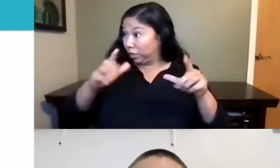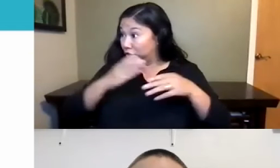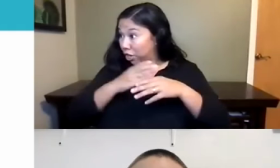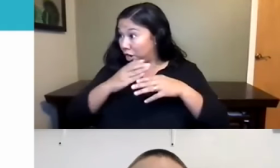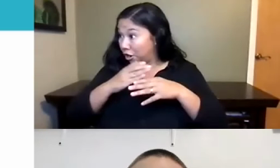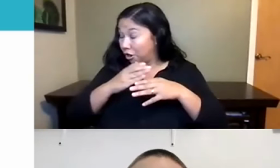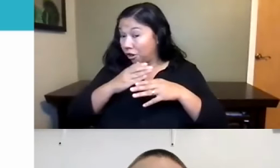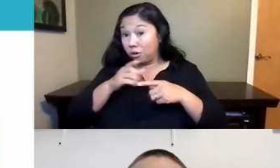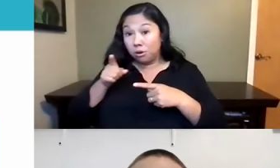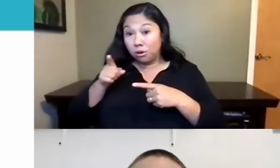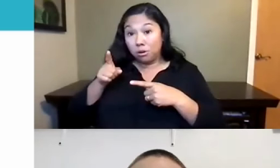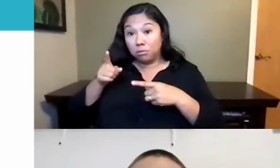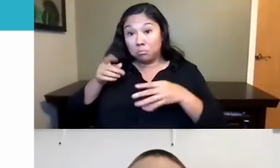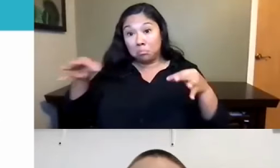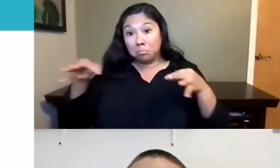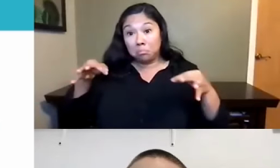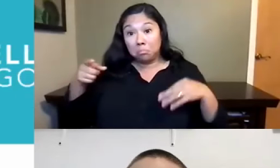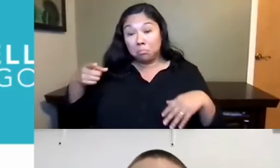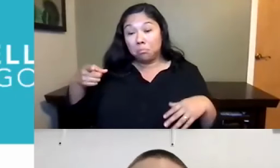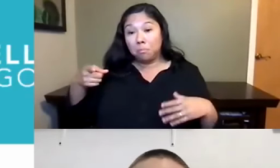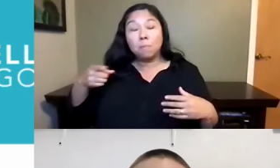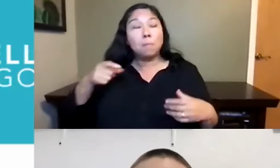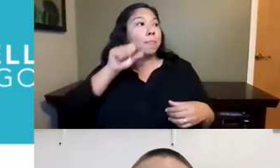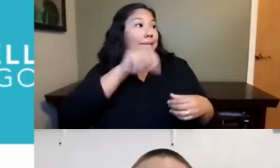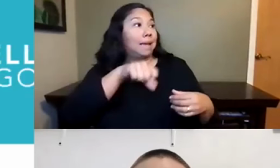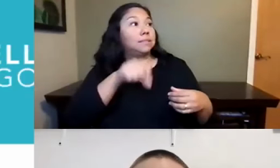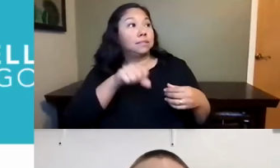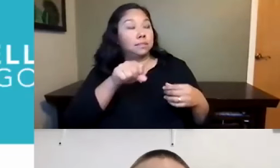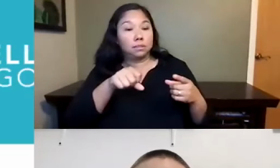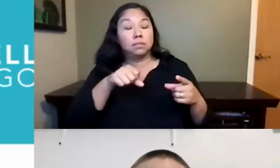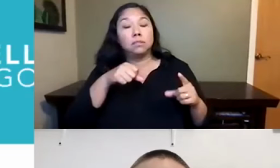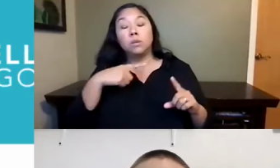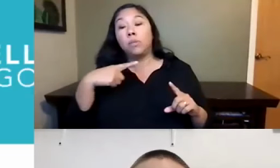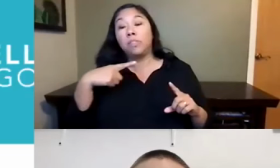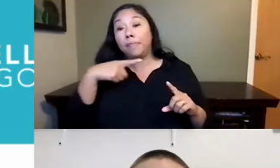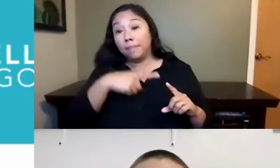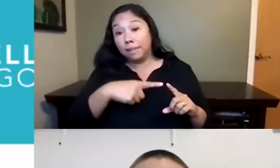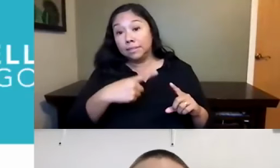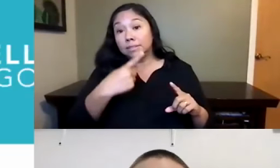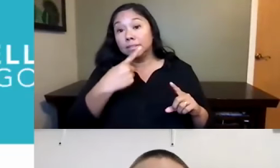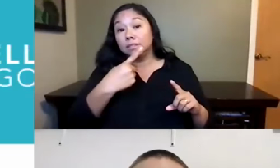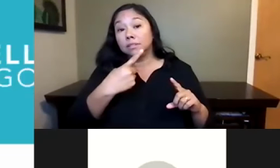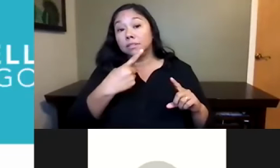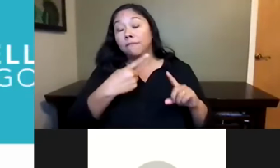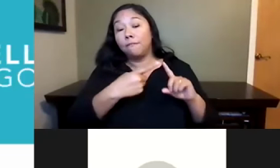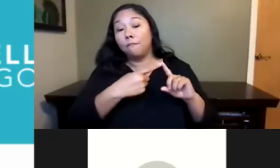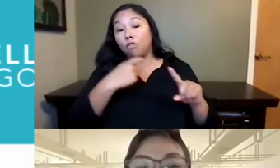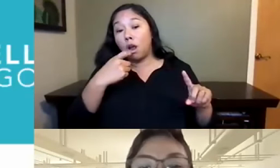This is from the Aging and